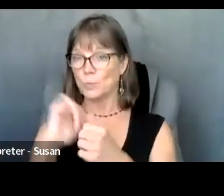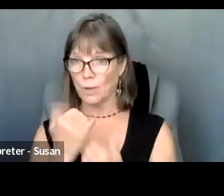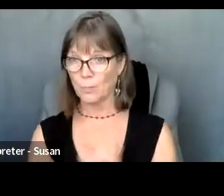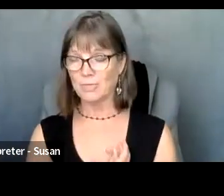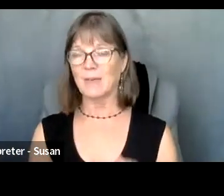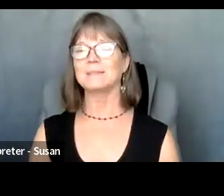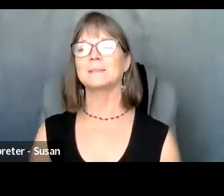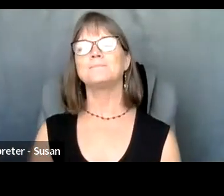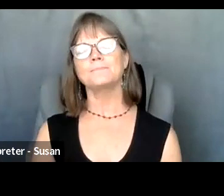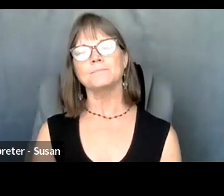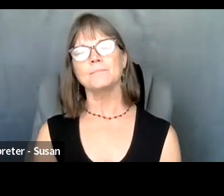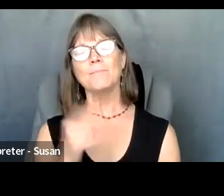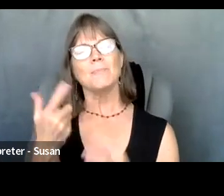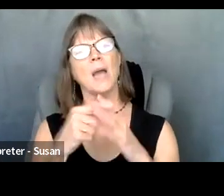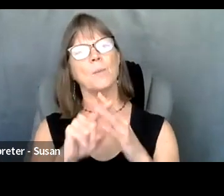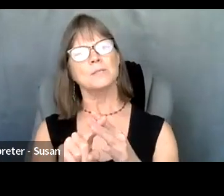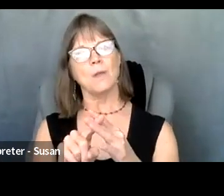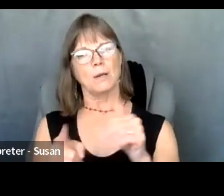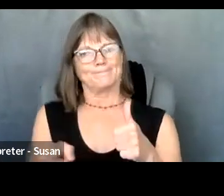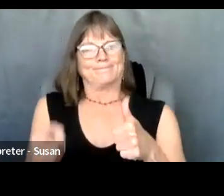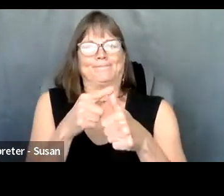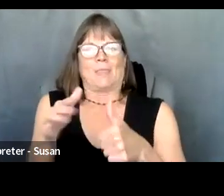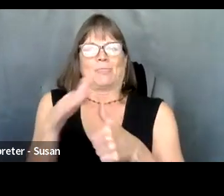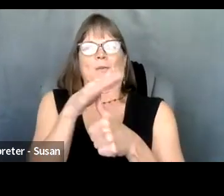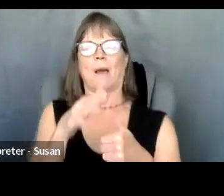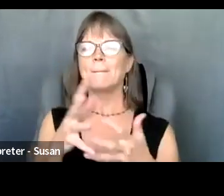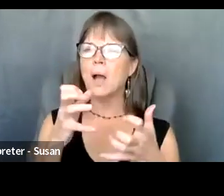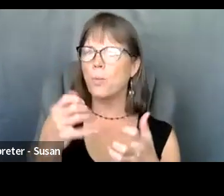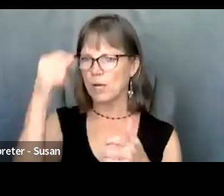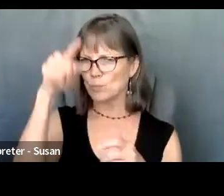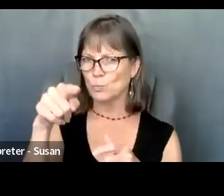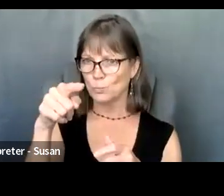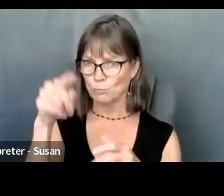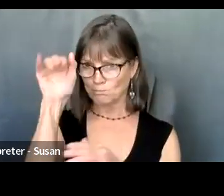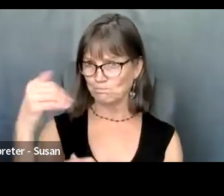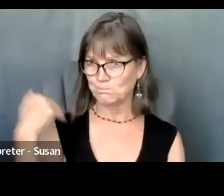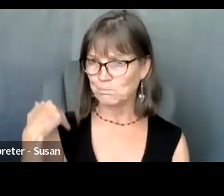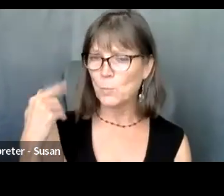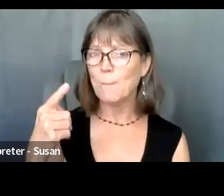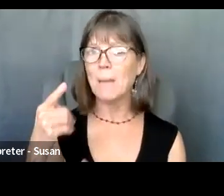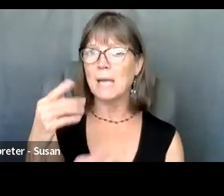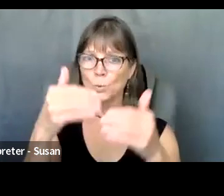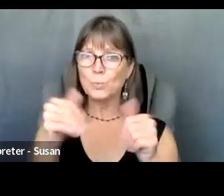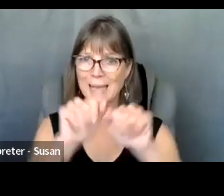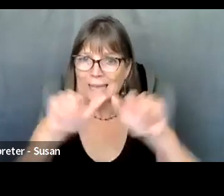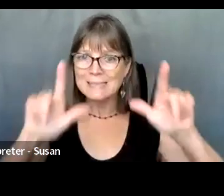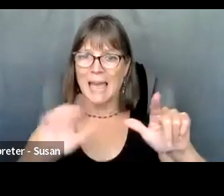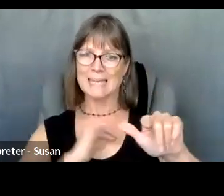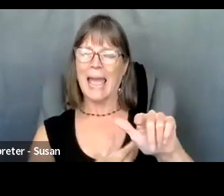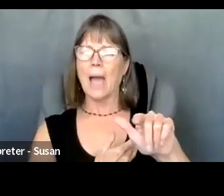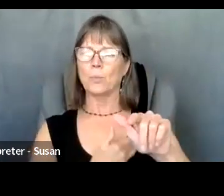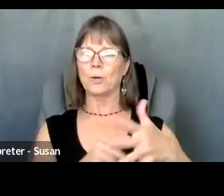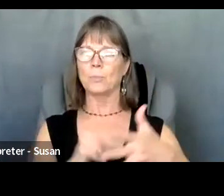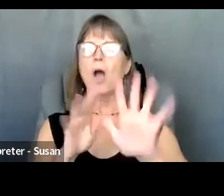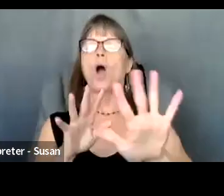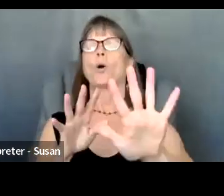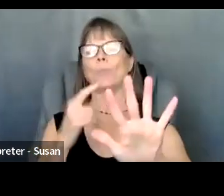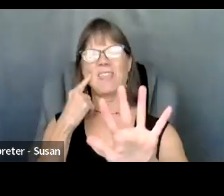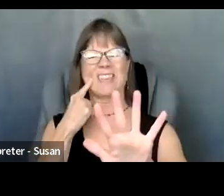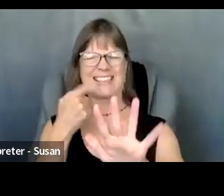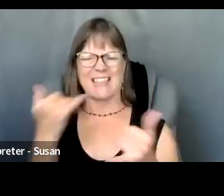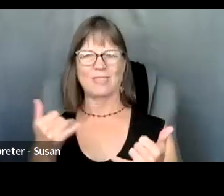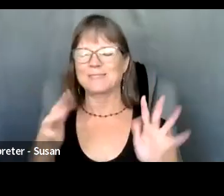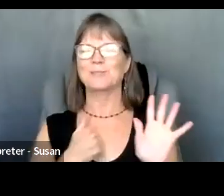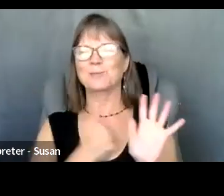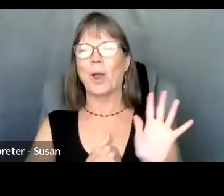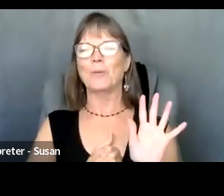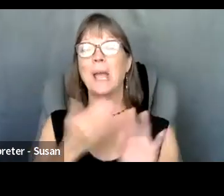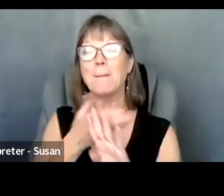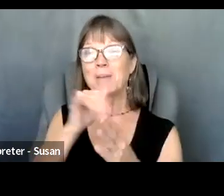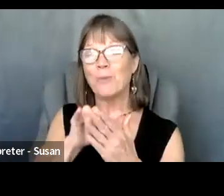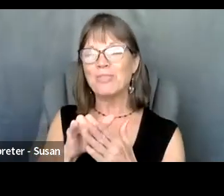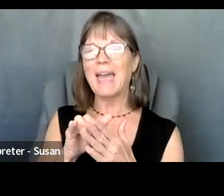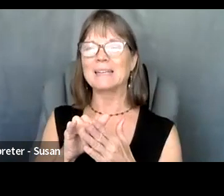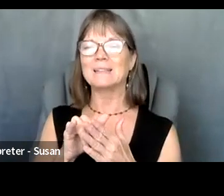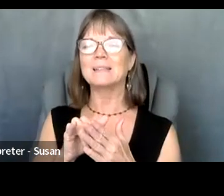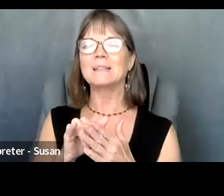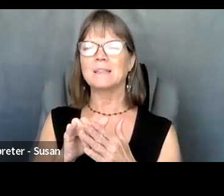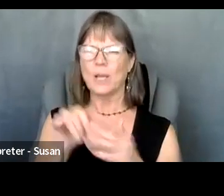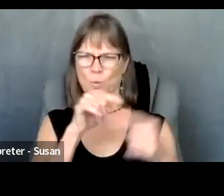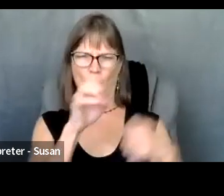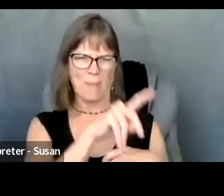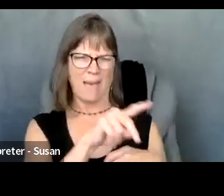Kelly Crosbie (she/her): Um, i'm going to start at the very, very top, and I want to remind folks on the next slide of our department's priorities. Oh, I think I already said this, but before I do the departmental priorities. Um, you want to go back to that slide My phone?